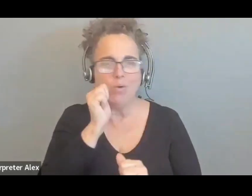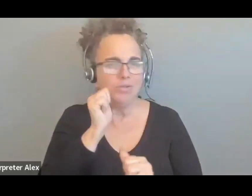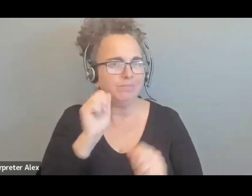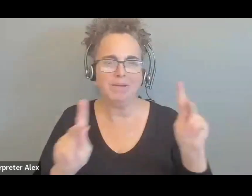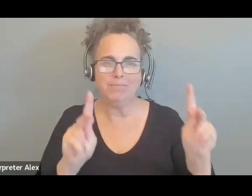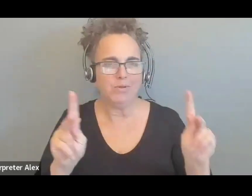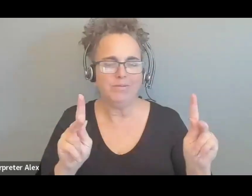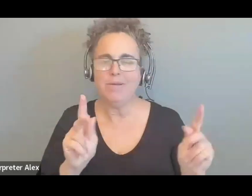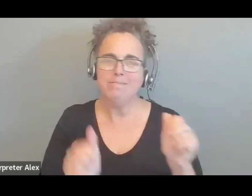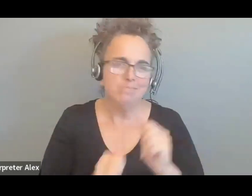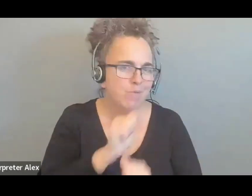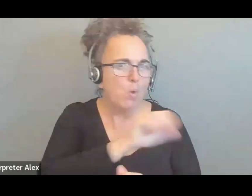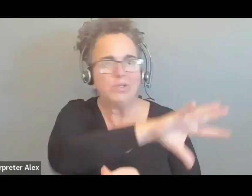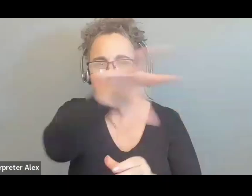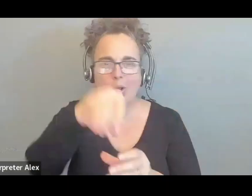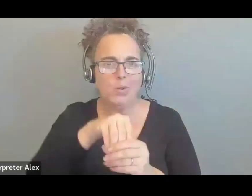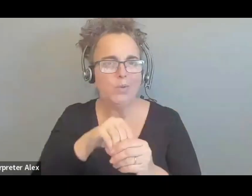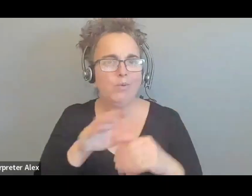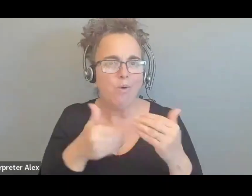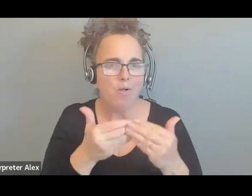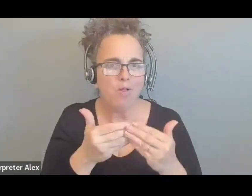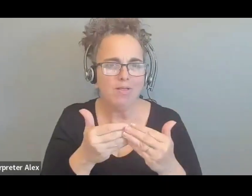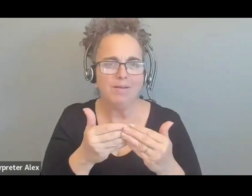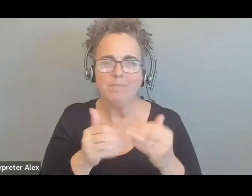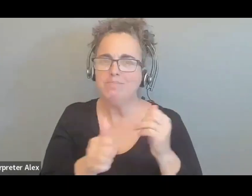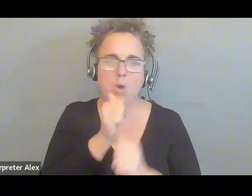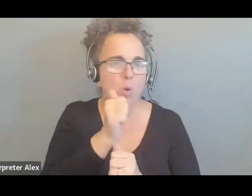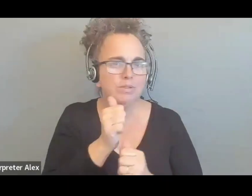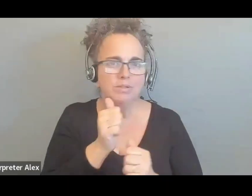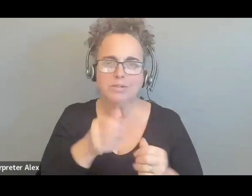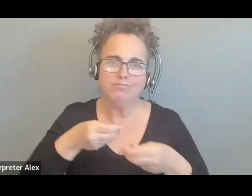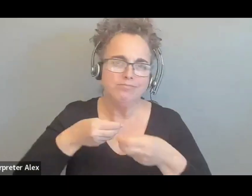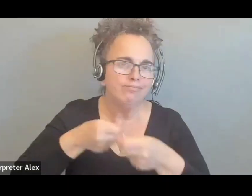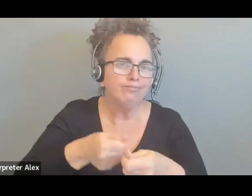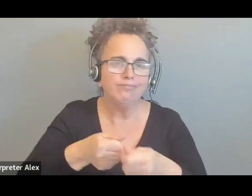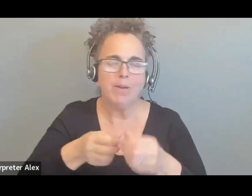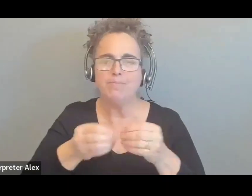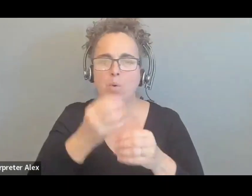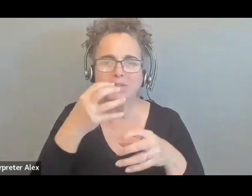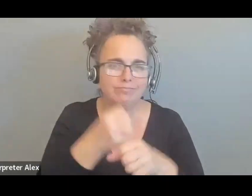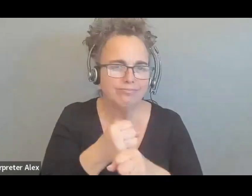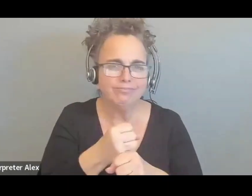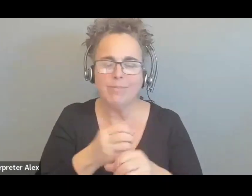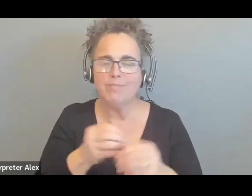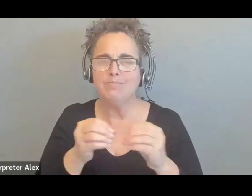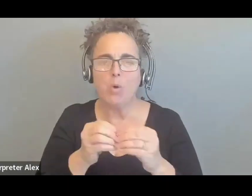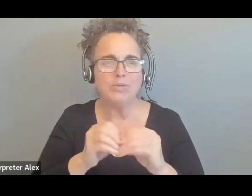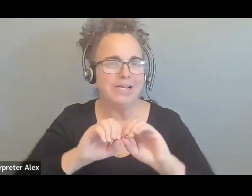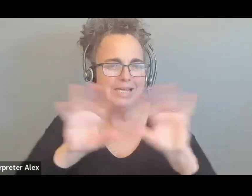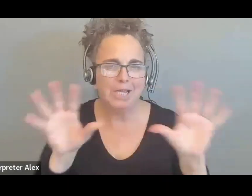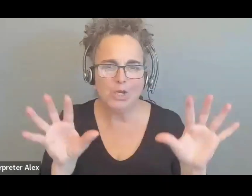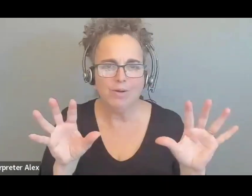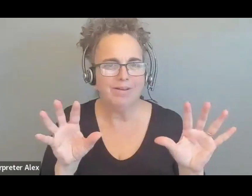the most inclusive, the most clean, the most clear." All of those things are facets of accessibility